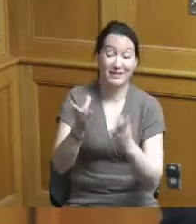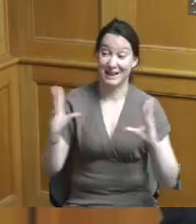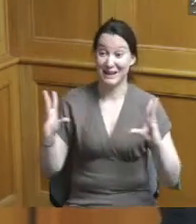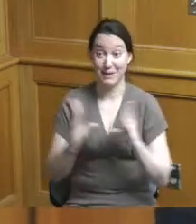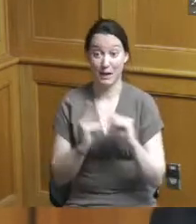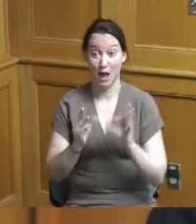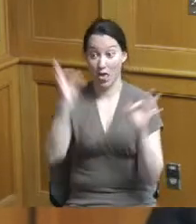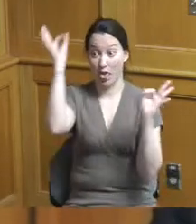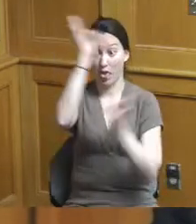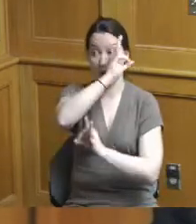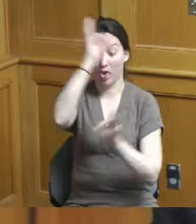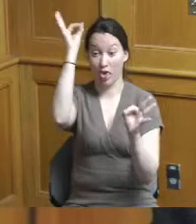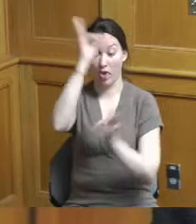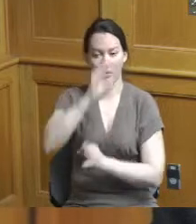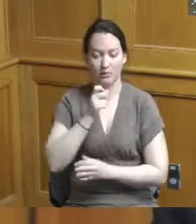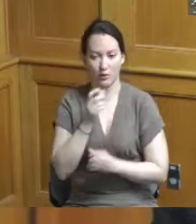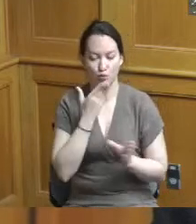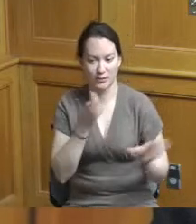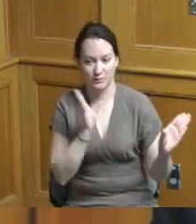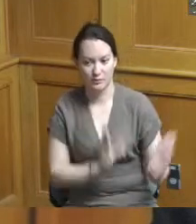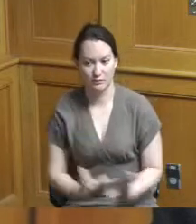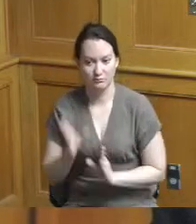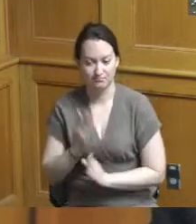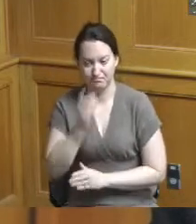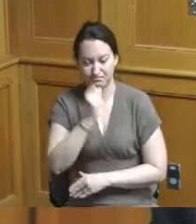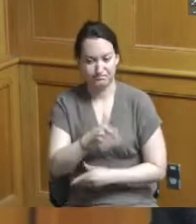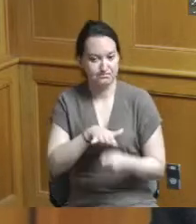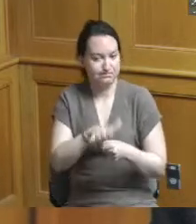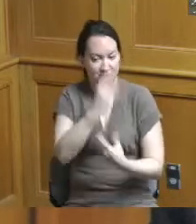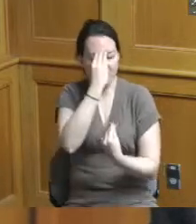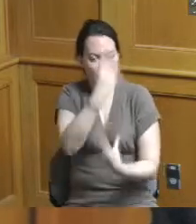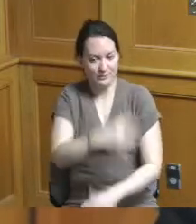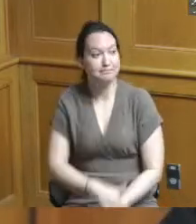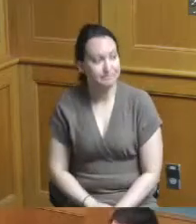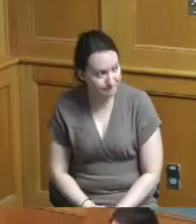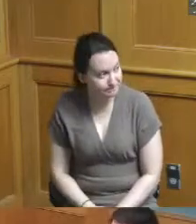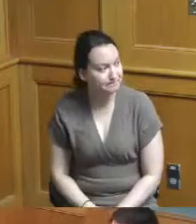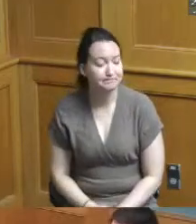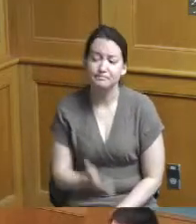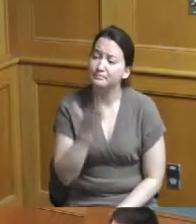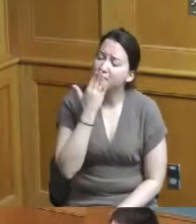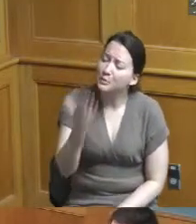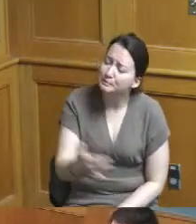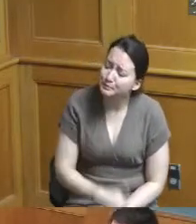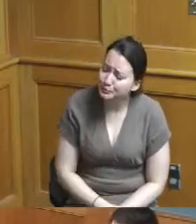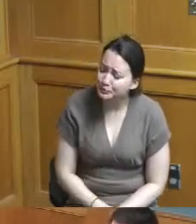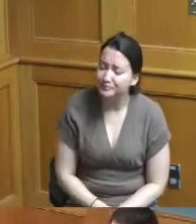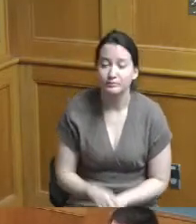we're not well prepared and we don't have the information that we need thank you and as we move